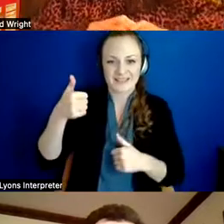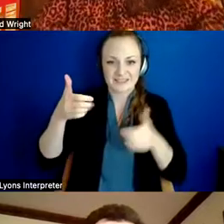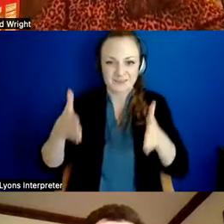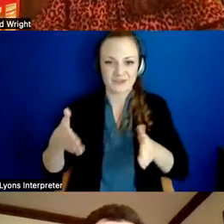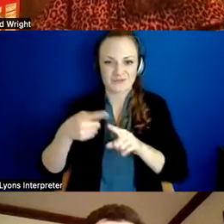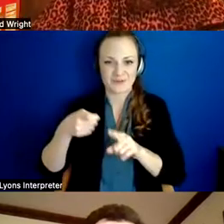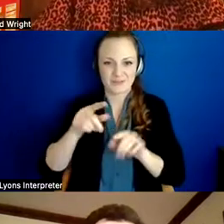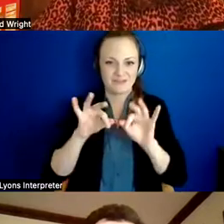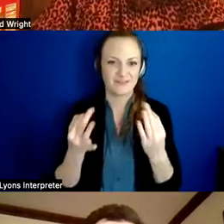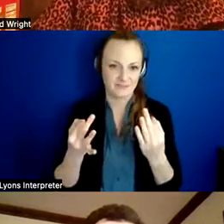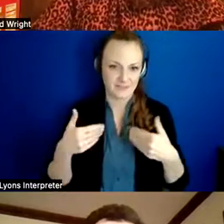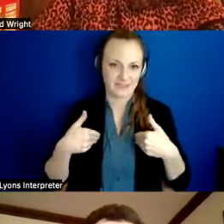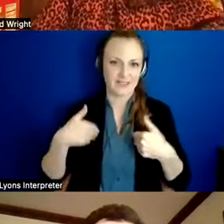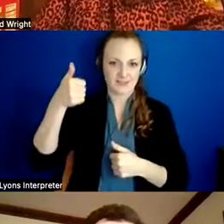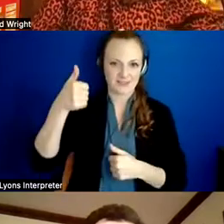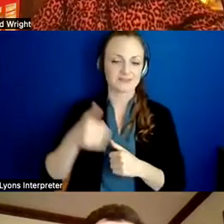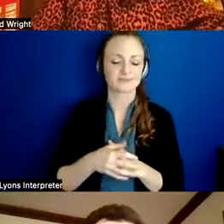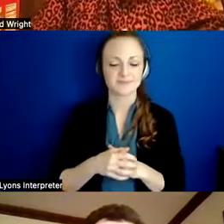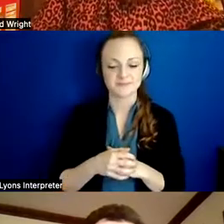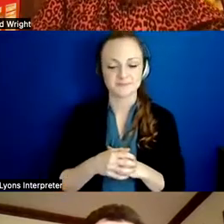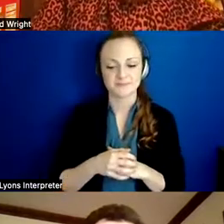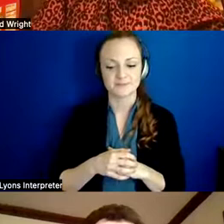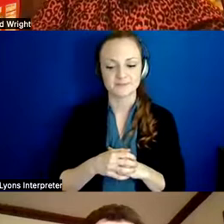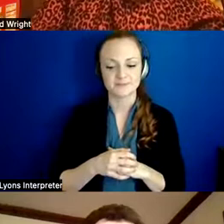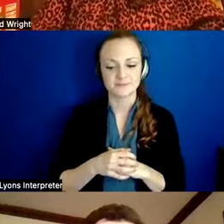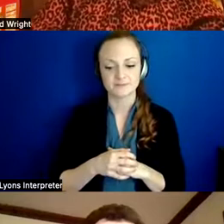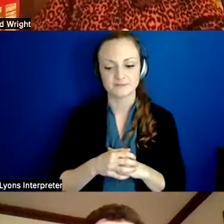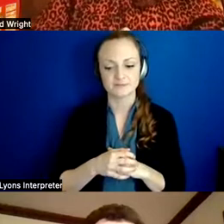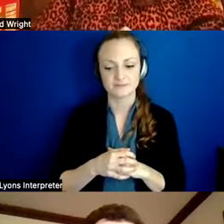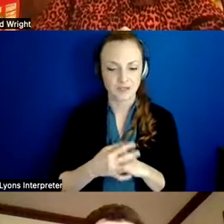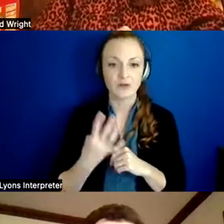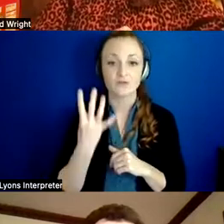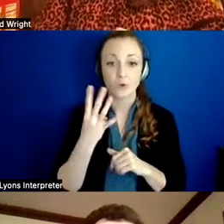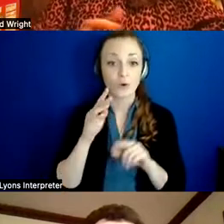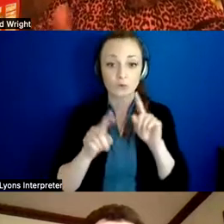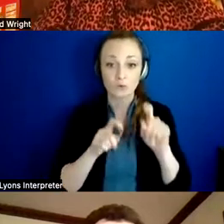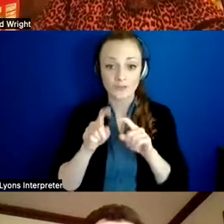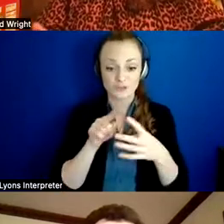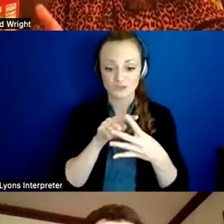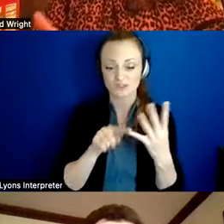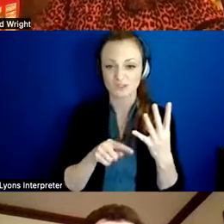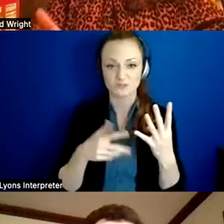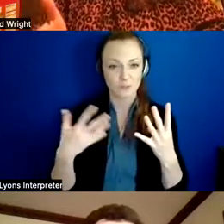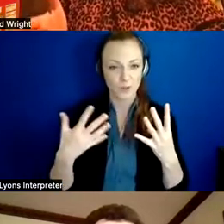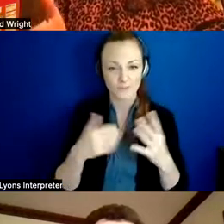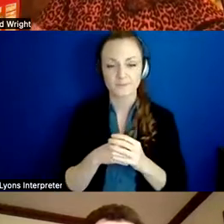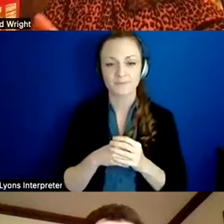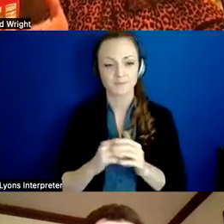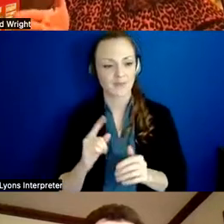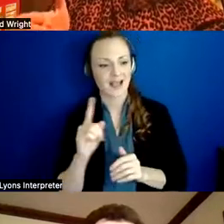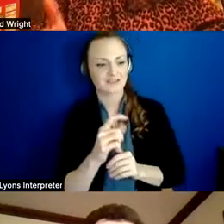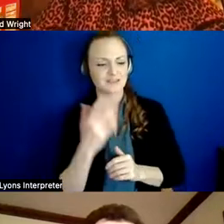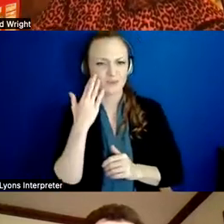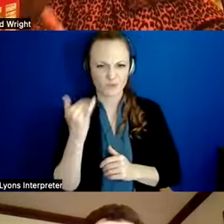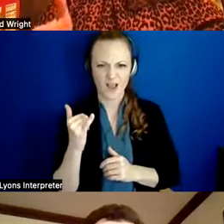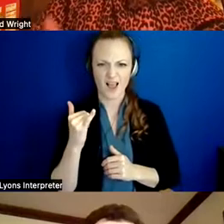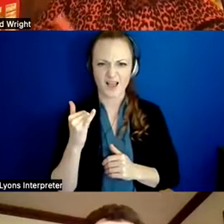19:39:10 There? And the 4 questions basically ask why the cedar and why the meal is different